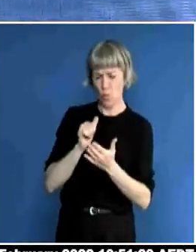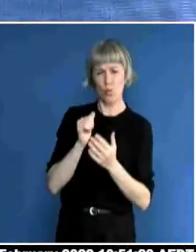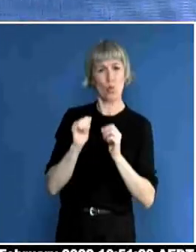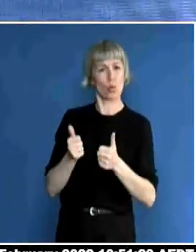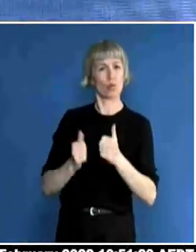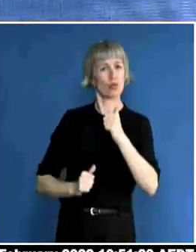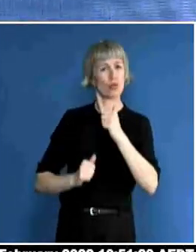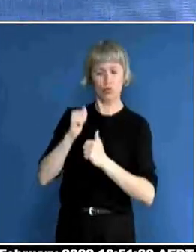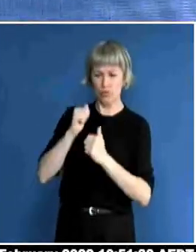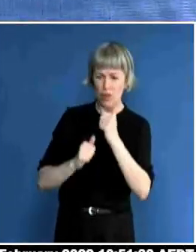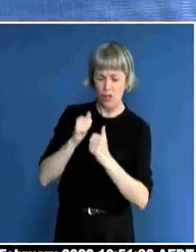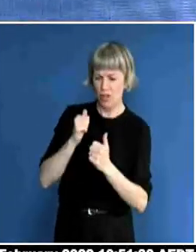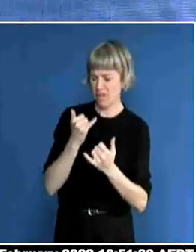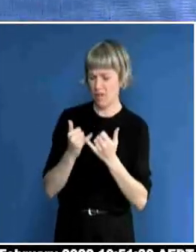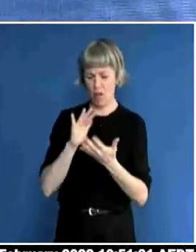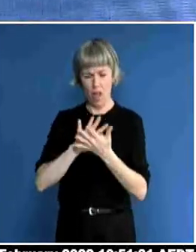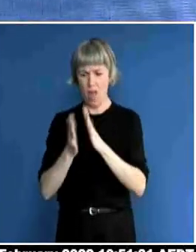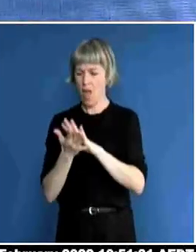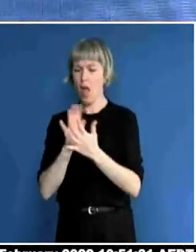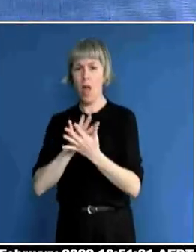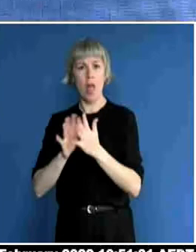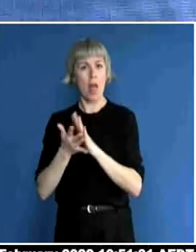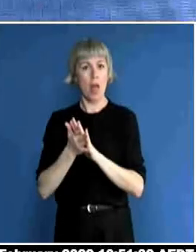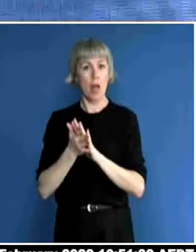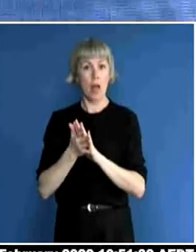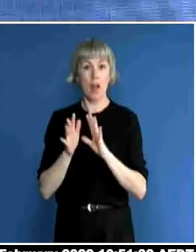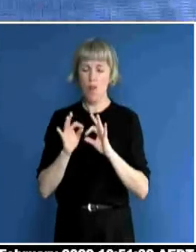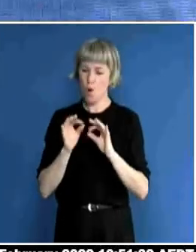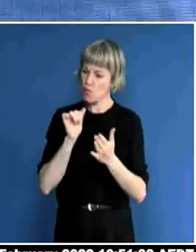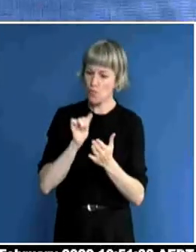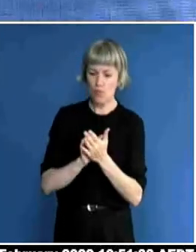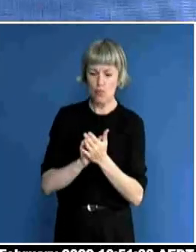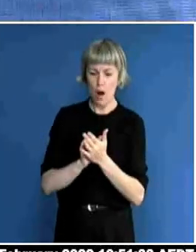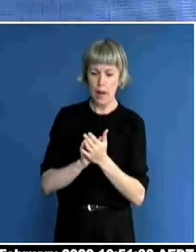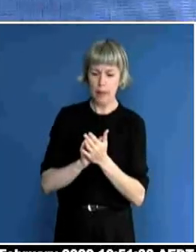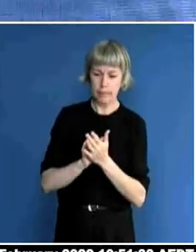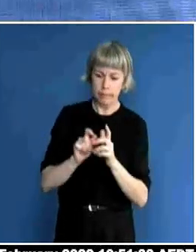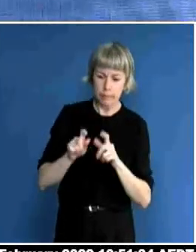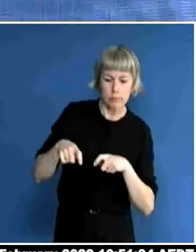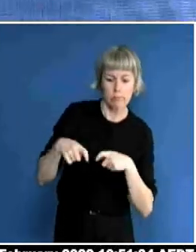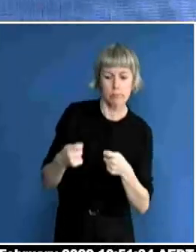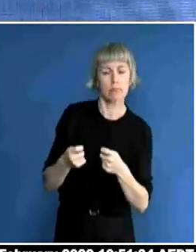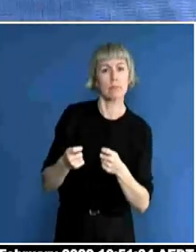barista skills, and her concerns for the safety of and support provided to the